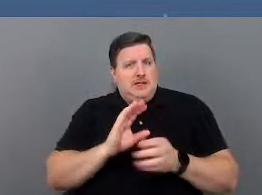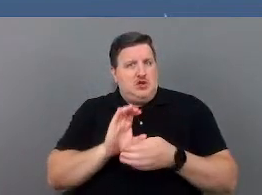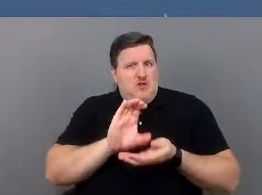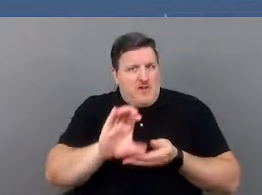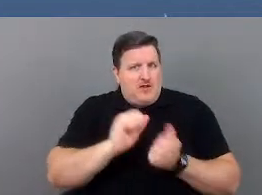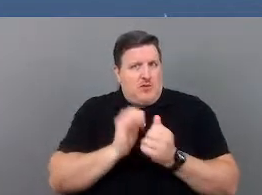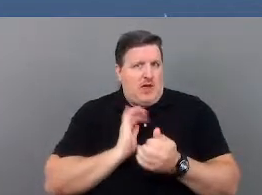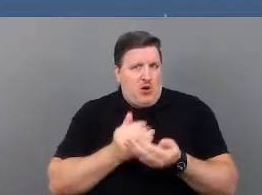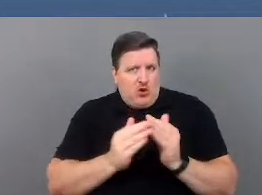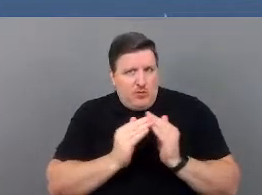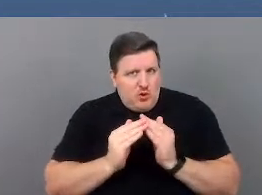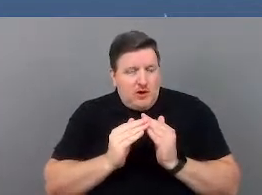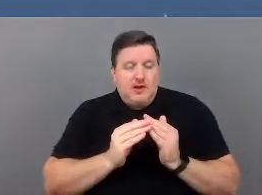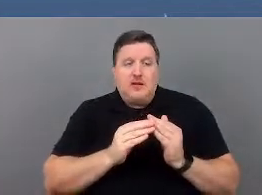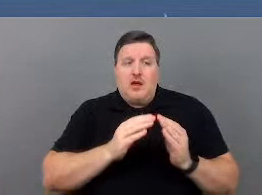A CITY THAT VIEWS PUBLIC SAFETY NOT JUST AS